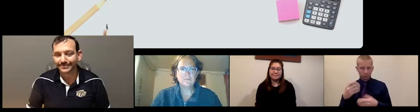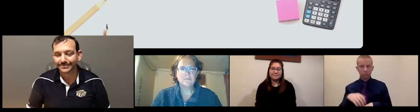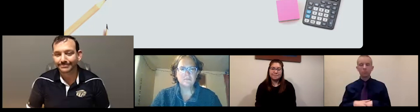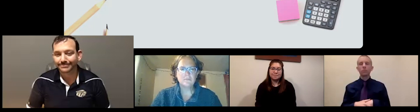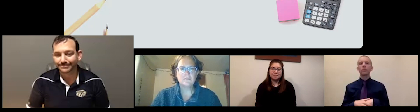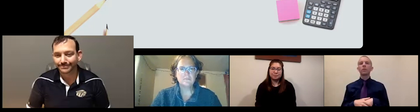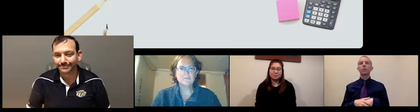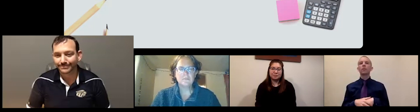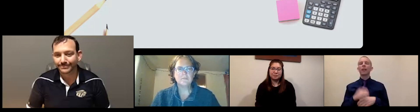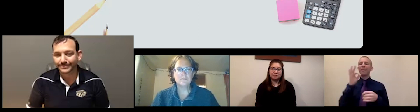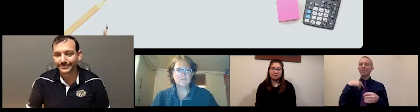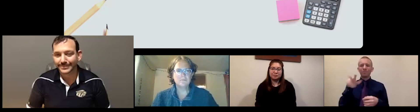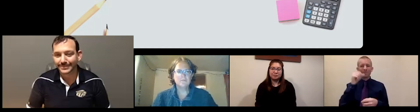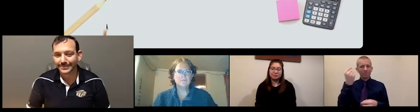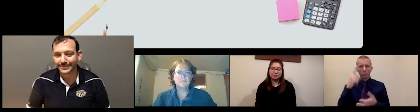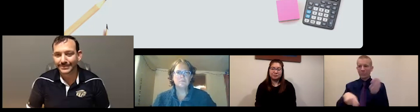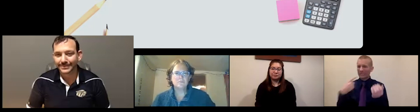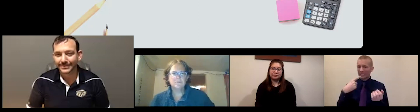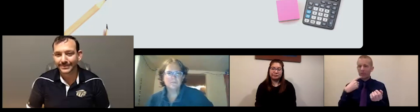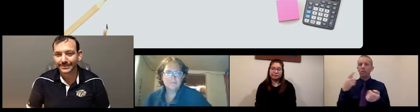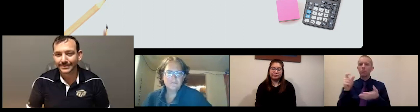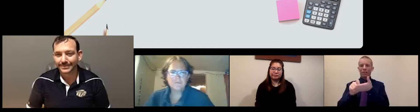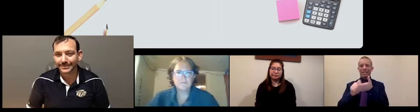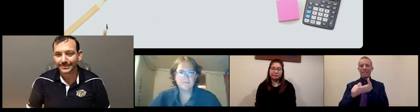If I don’t understand, we write.